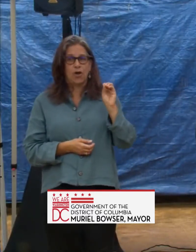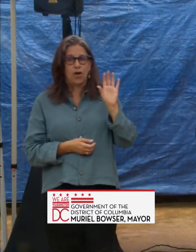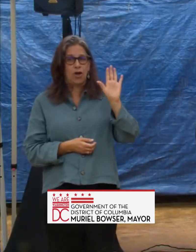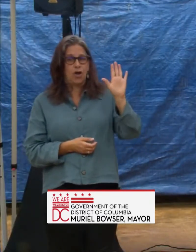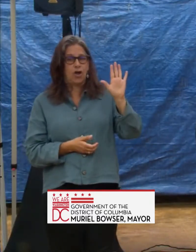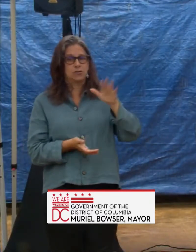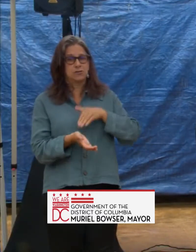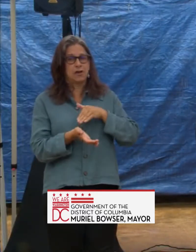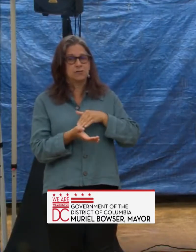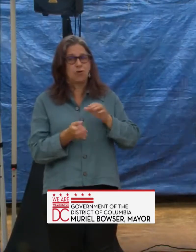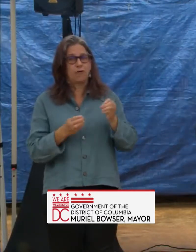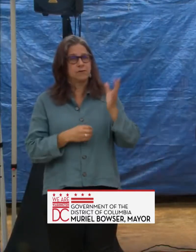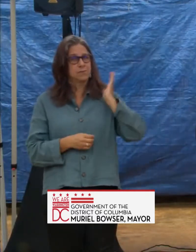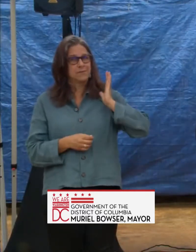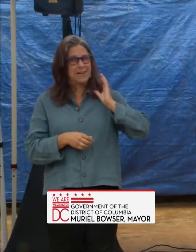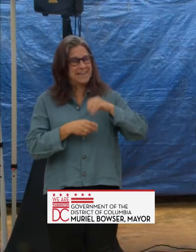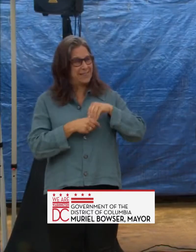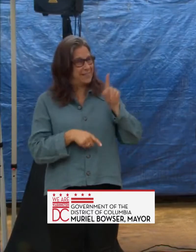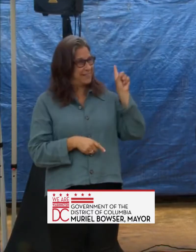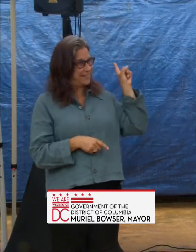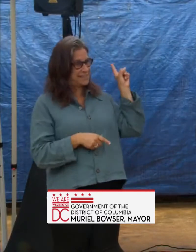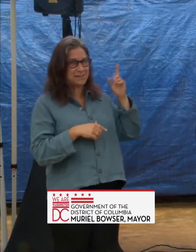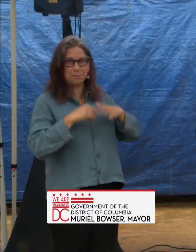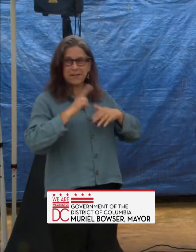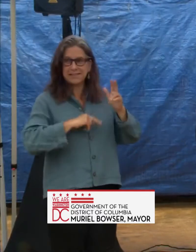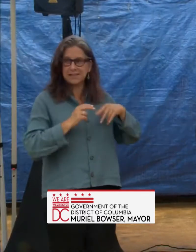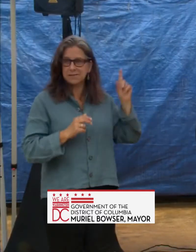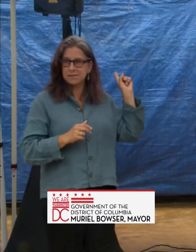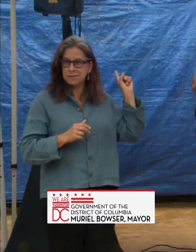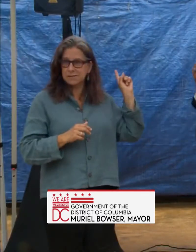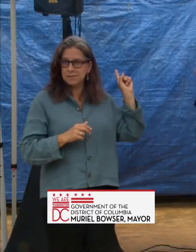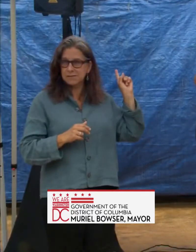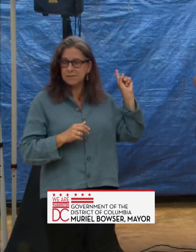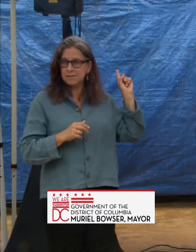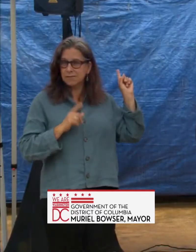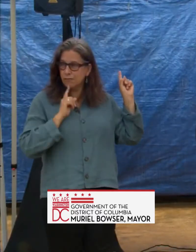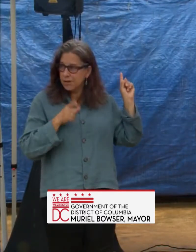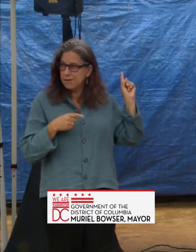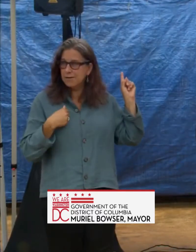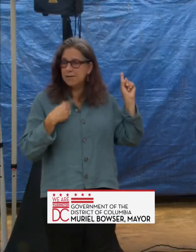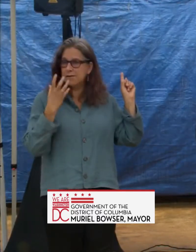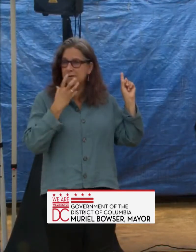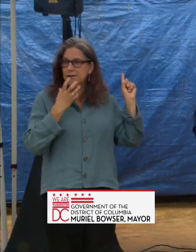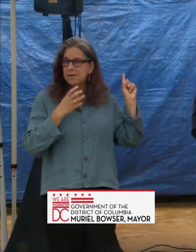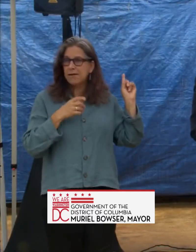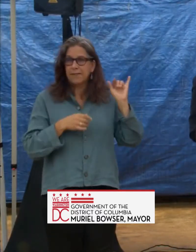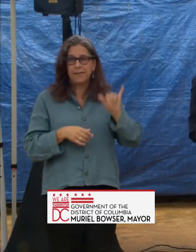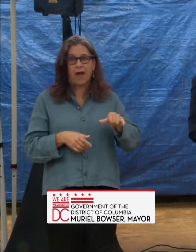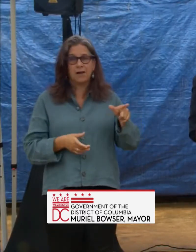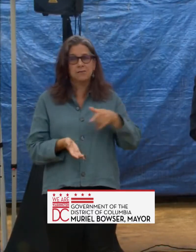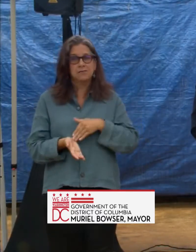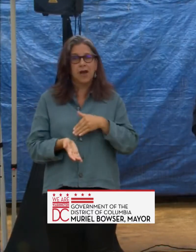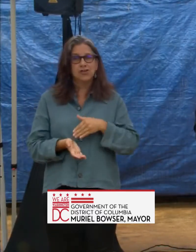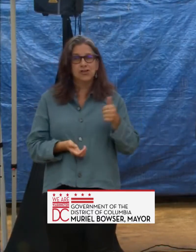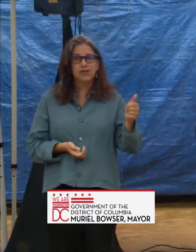AND SHE SHARED WITH ME THIS MORNING THAT SHE AND A GROUP OF DOCTORS BUILT THIS FACILITY AS WELL AS THE RESIDENTIAL FACILITY